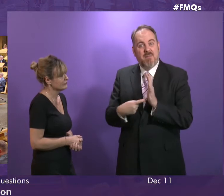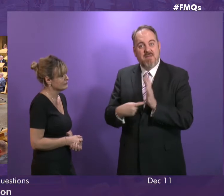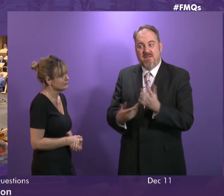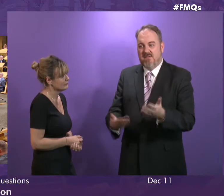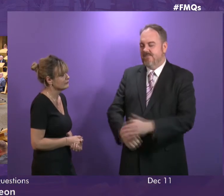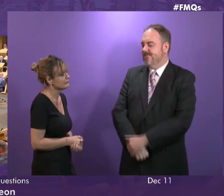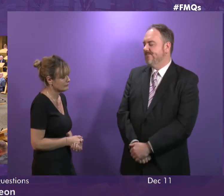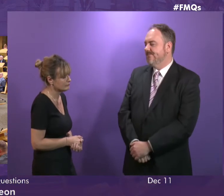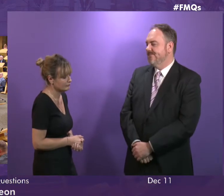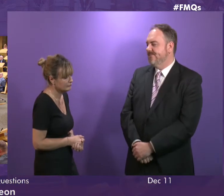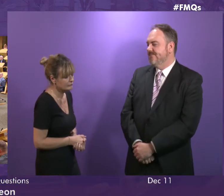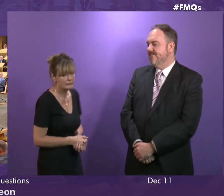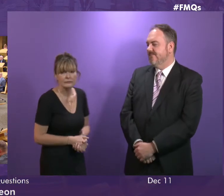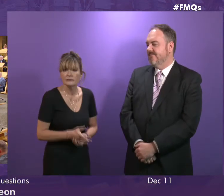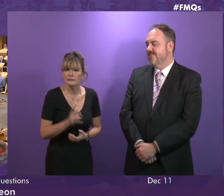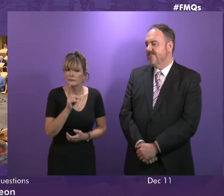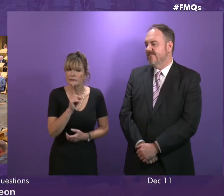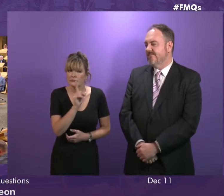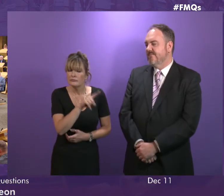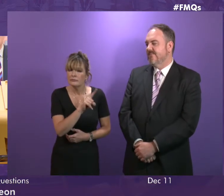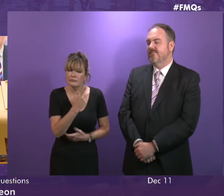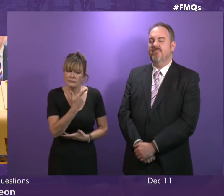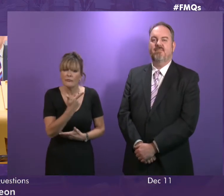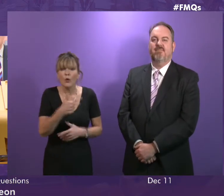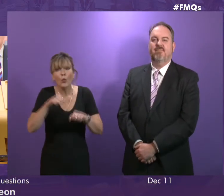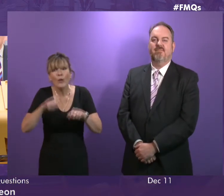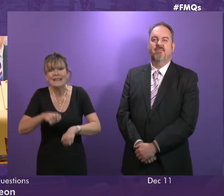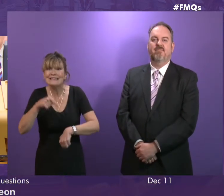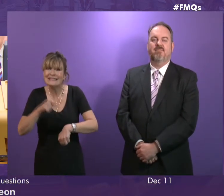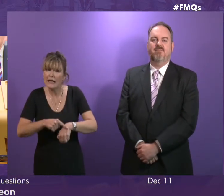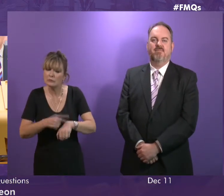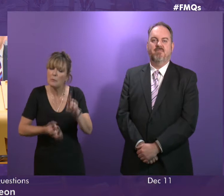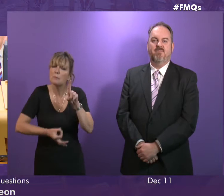Progress is being made through the waiting times improvement plan, which covers those